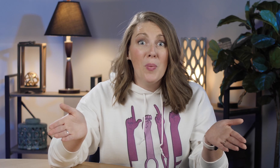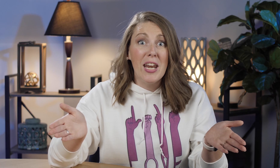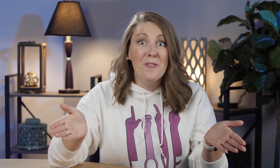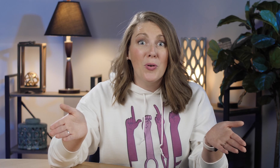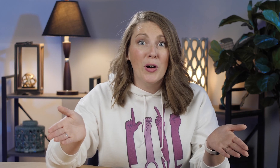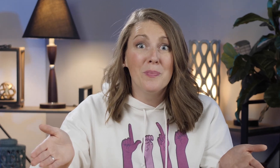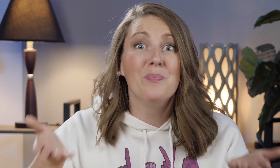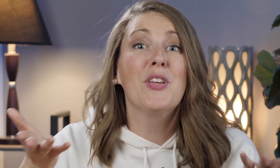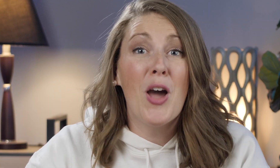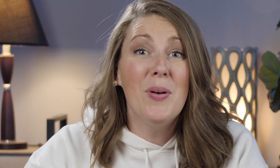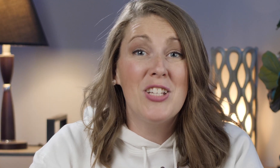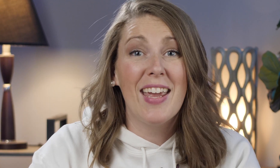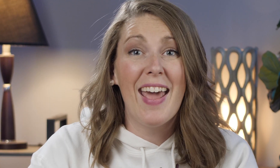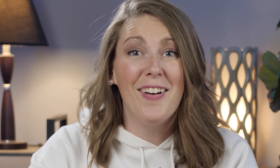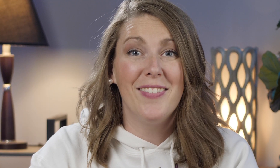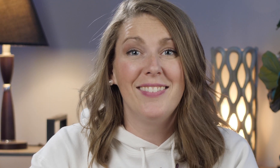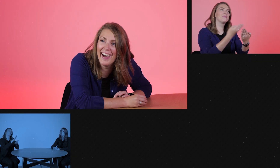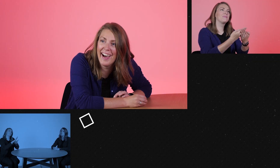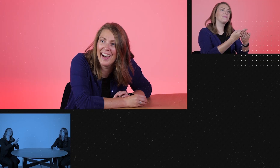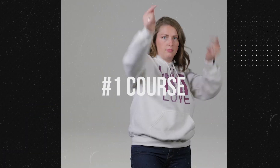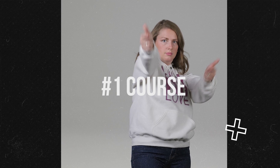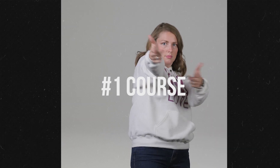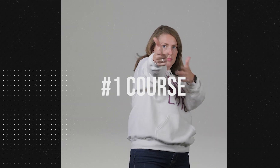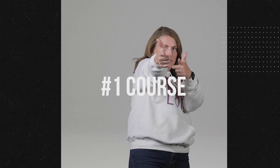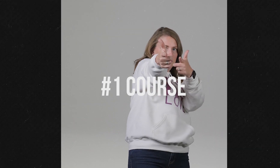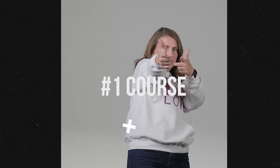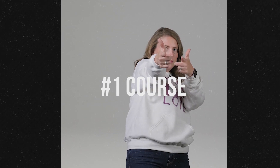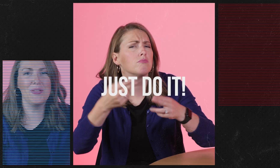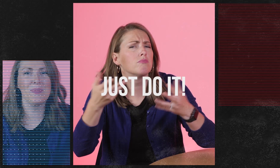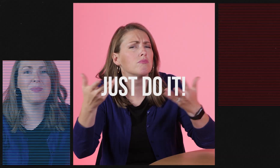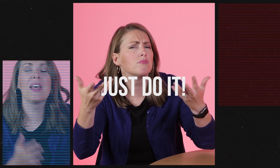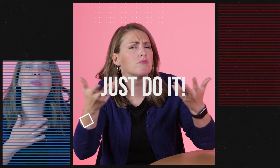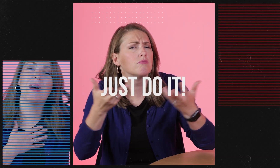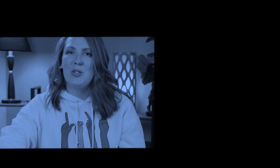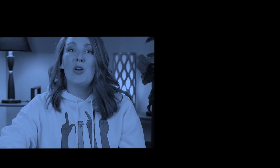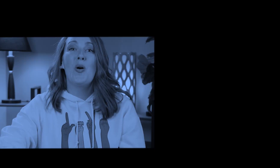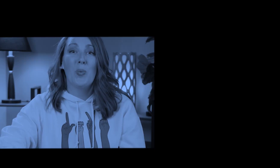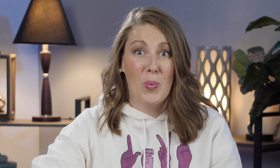you waiting for go and check it out you can go check it out in the link in the description